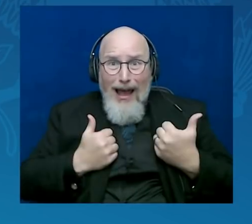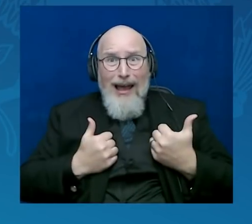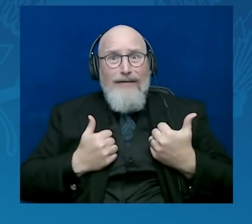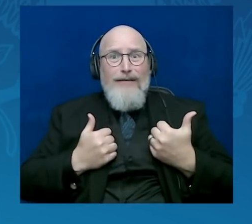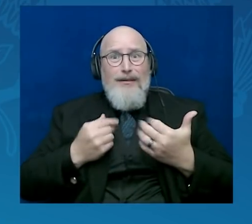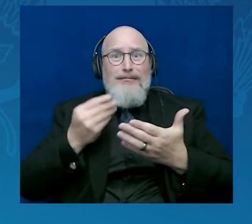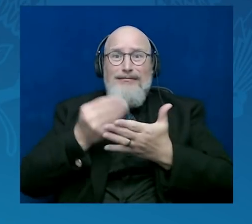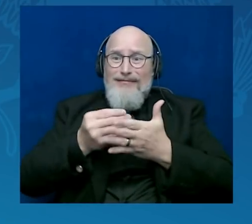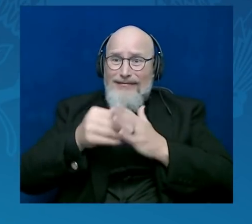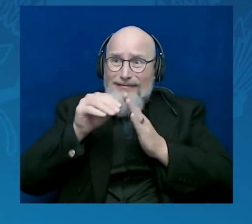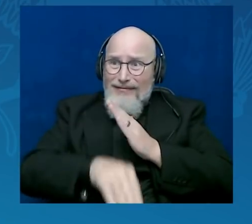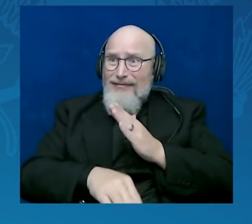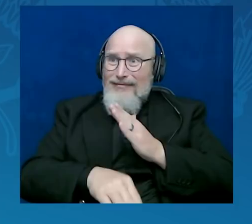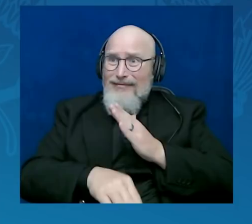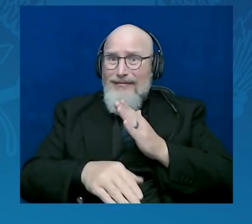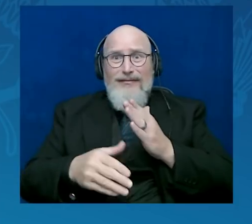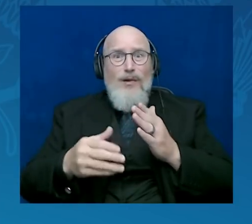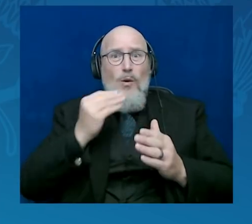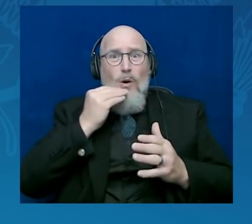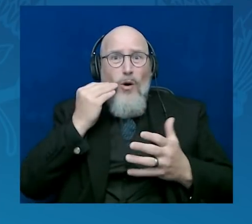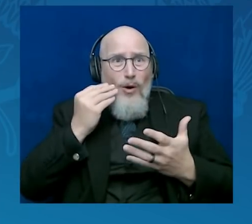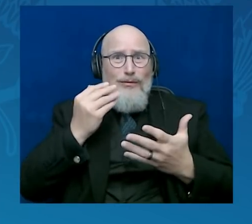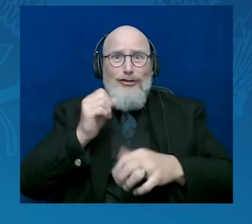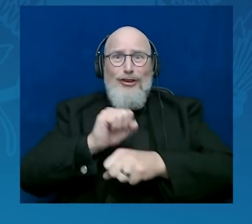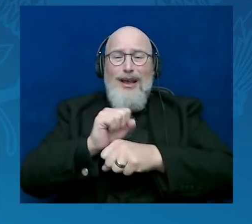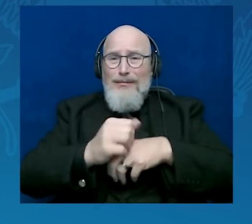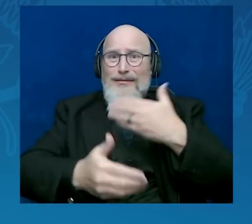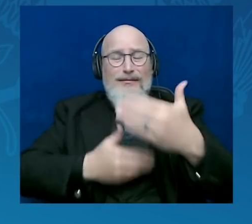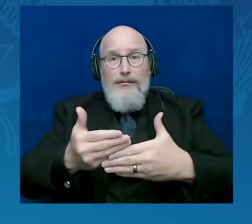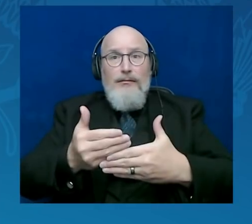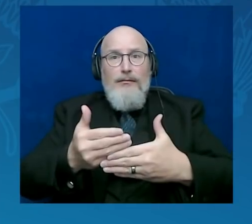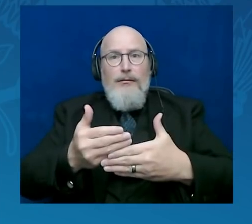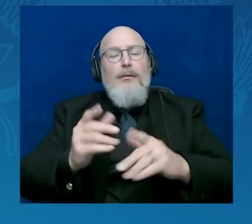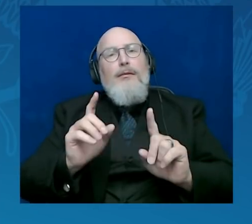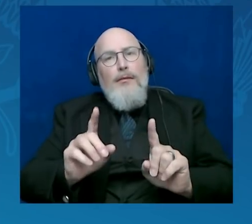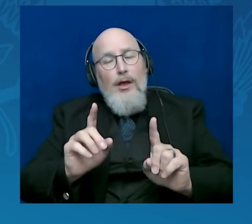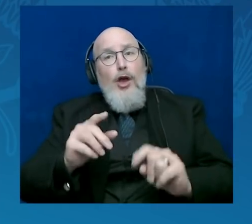So, the United States, our Allies, and our partners,